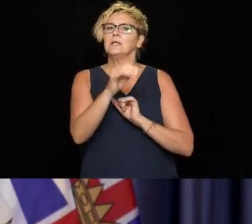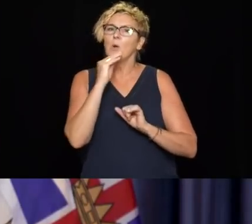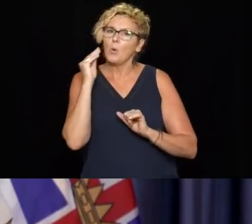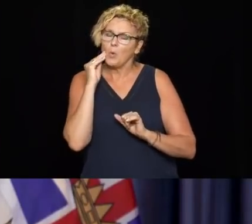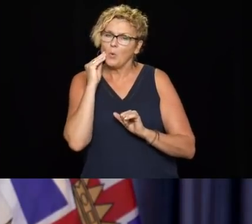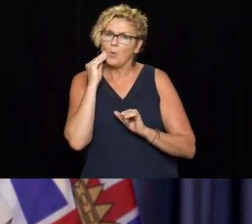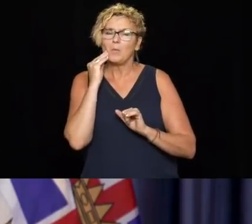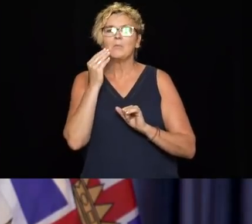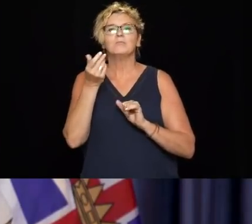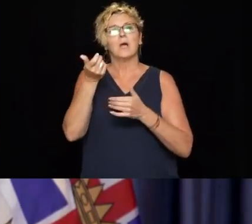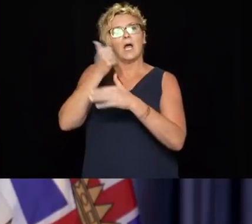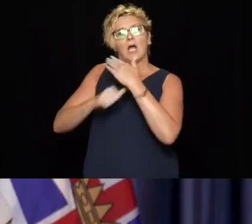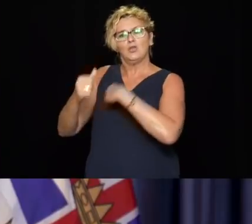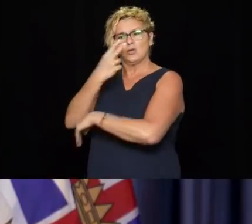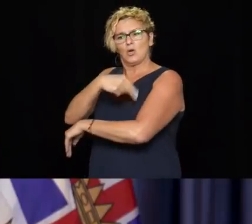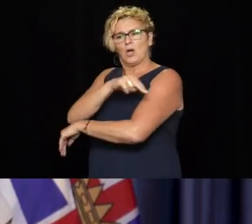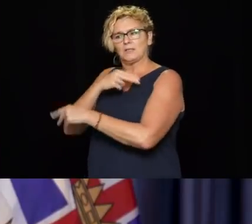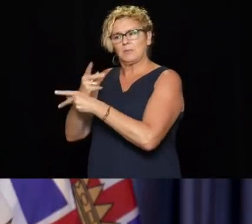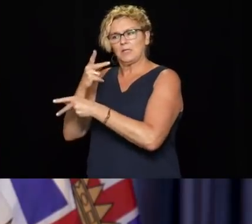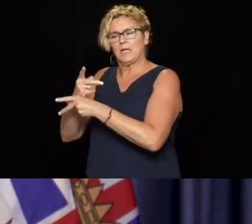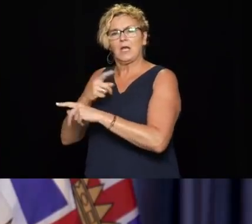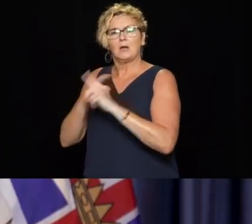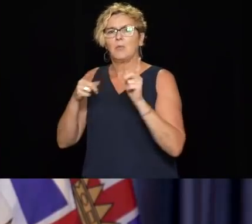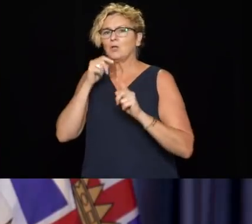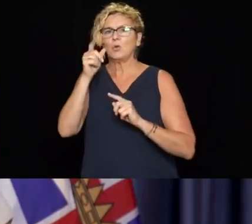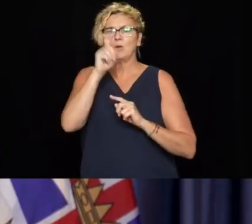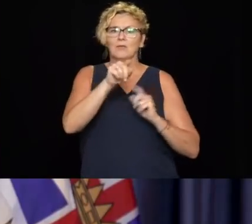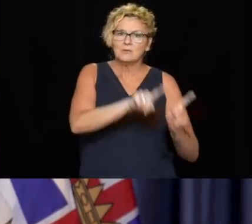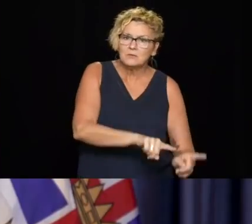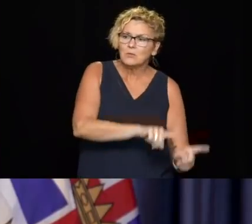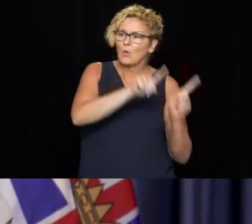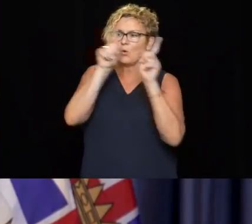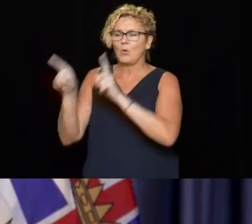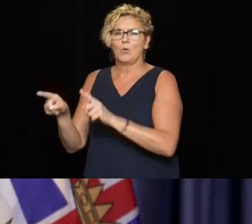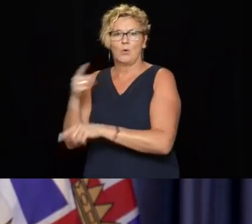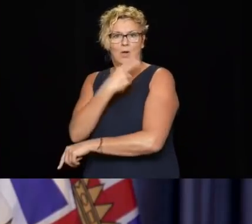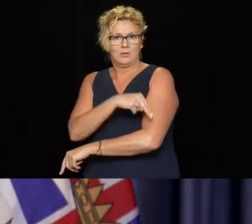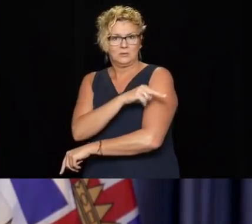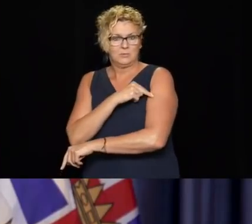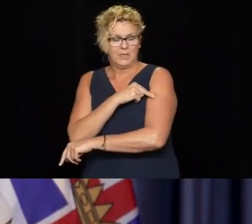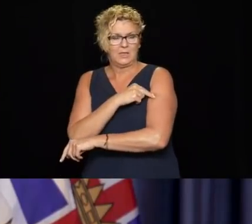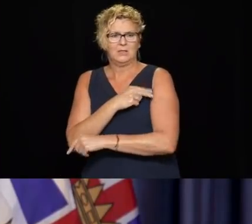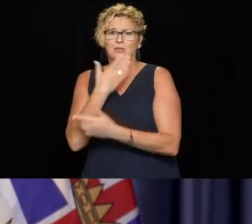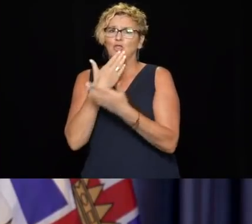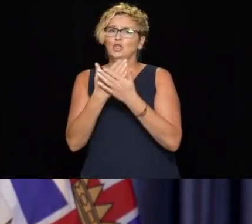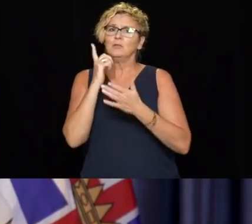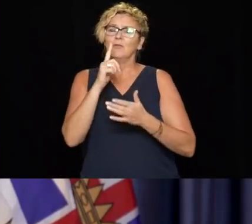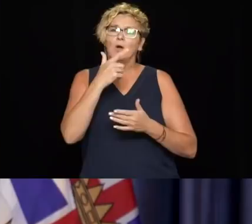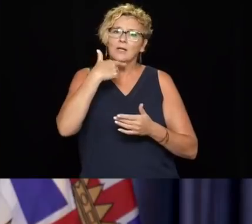Henry and Minister Dix about the hospital at home program because this is particularly exciting and new to British Columbia and the